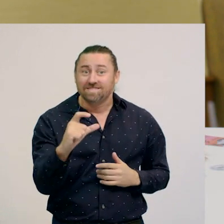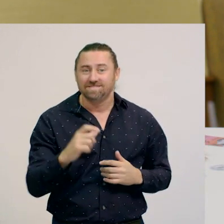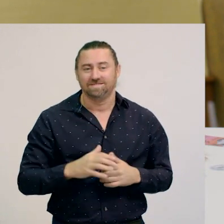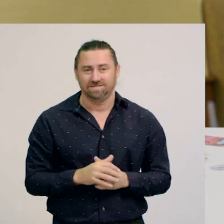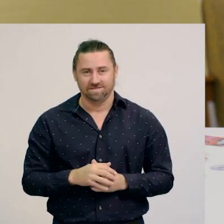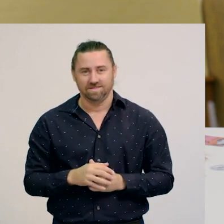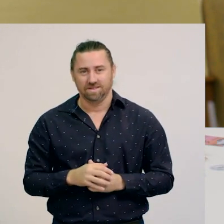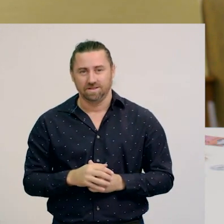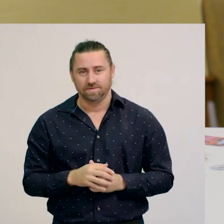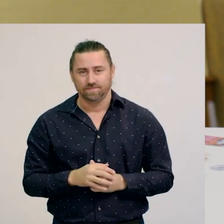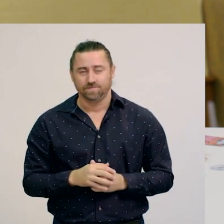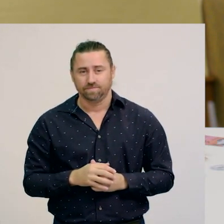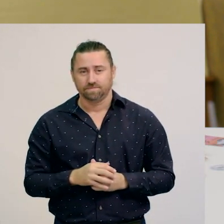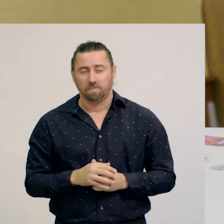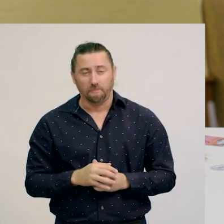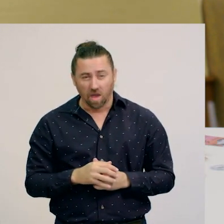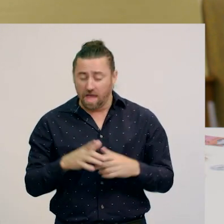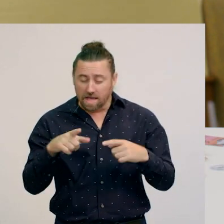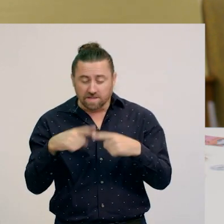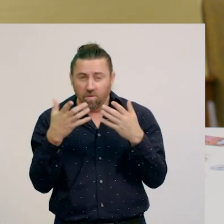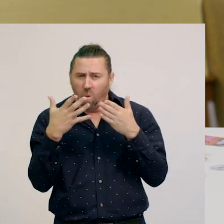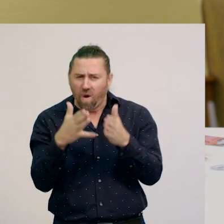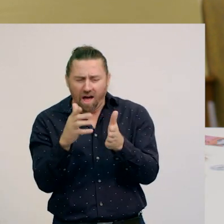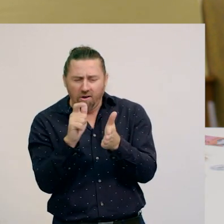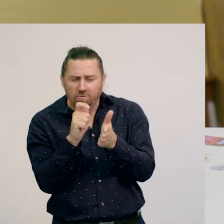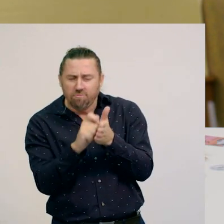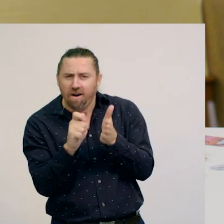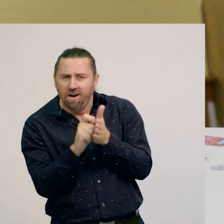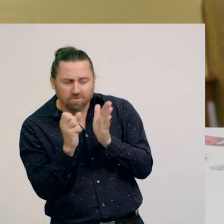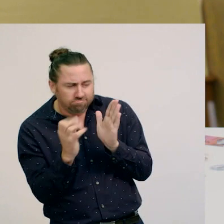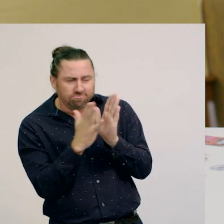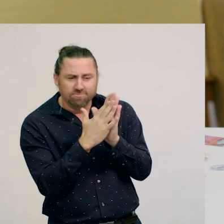There are many ways I can represent 75 cents.